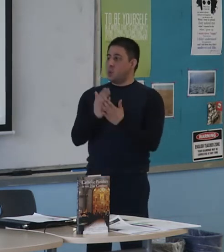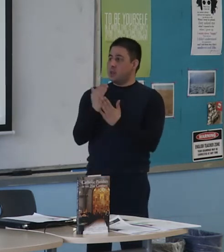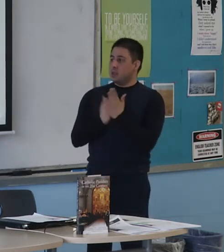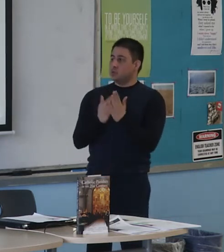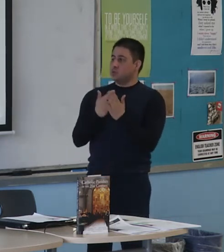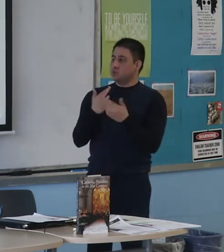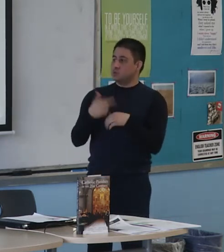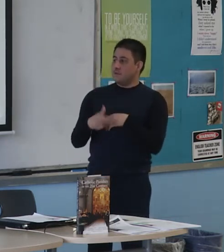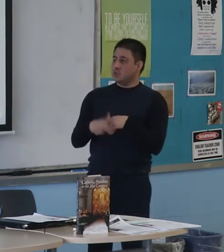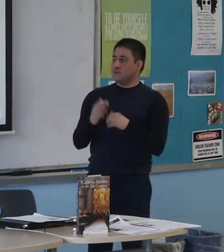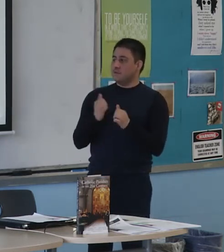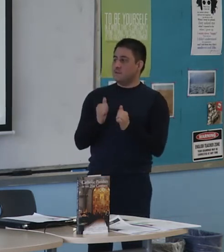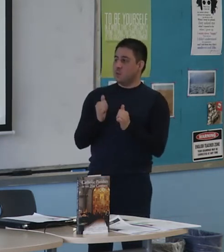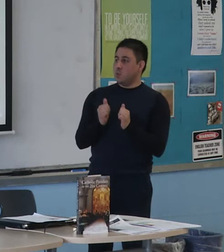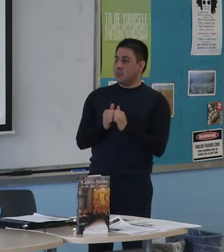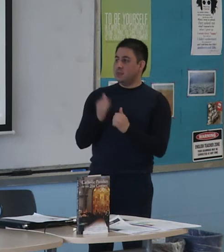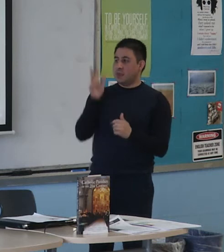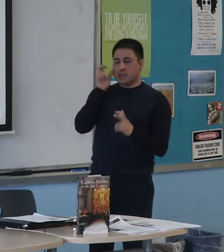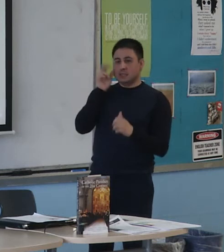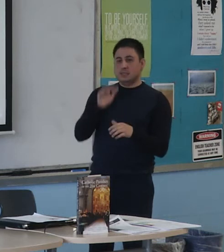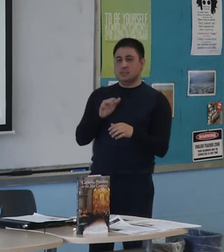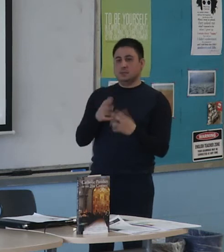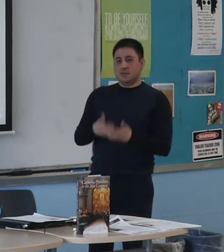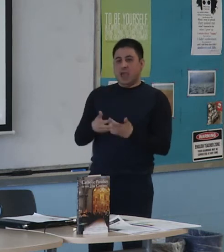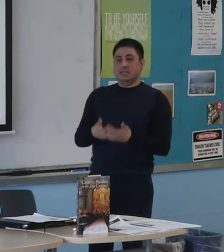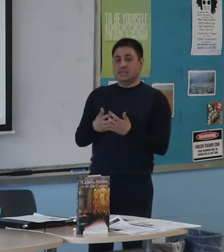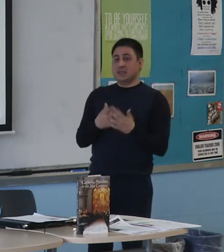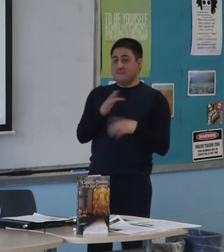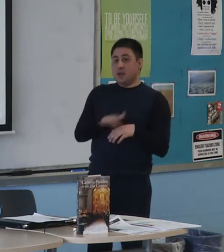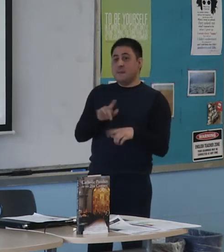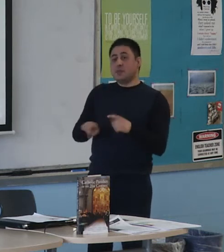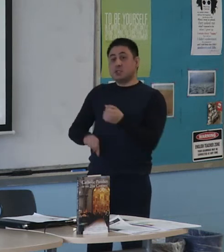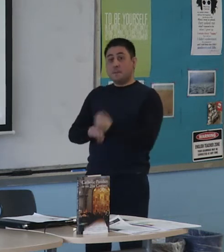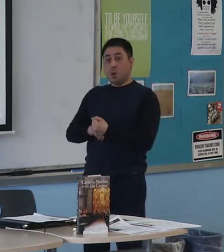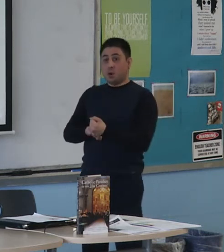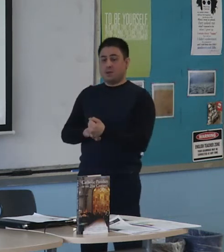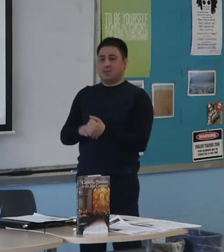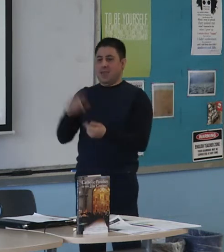listening devices are available. The support group piece of it, drops down. When